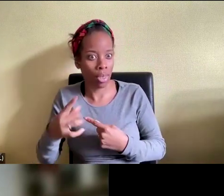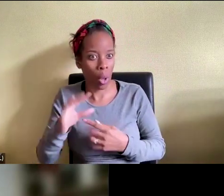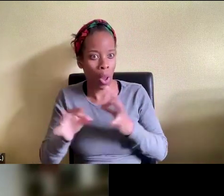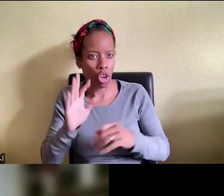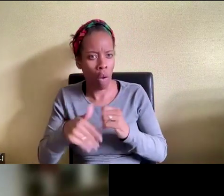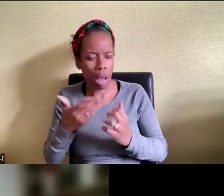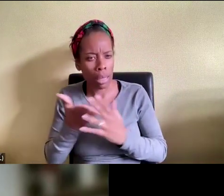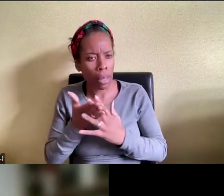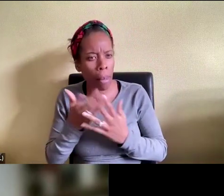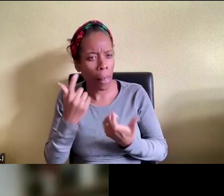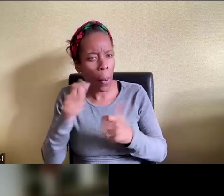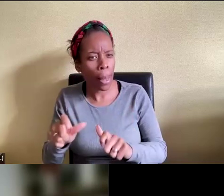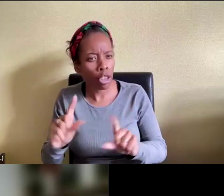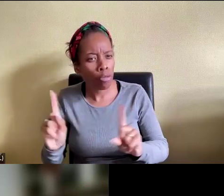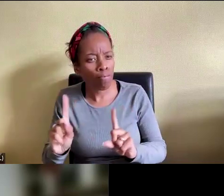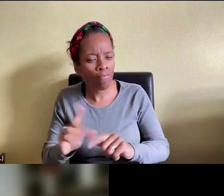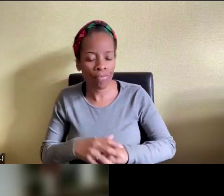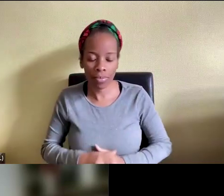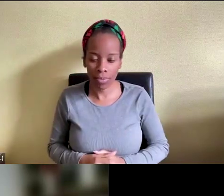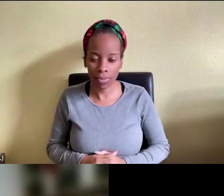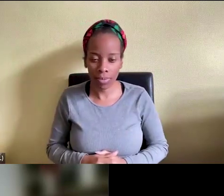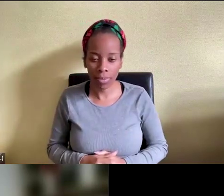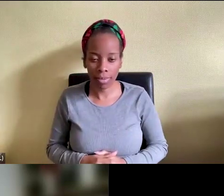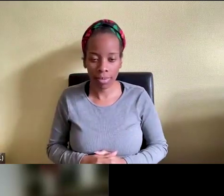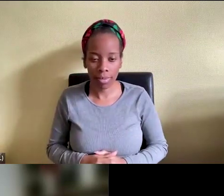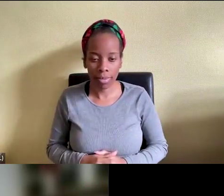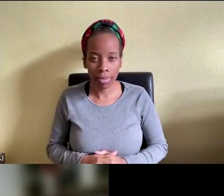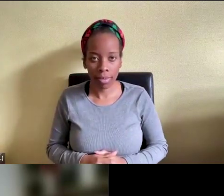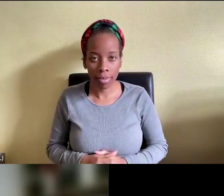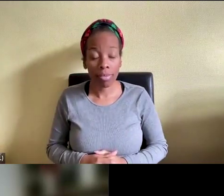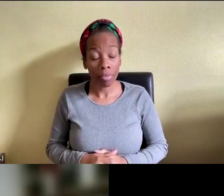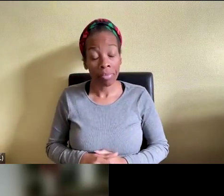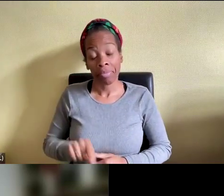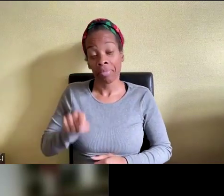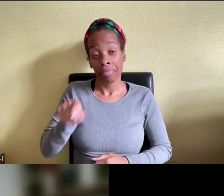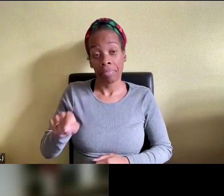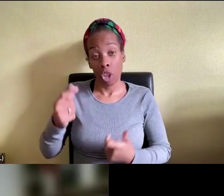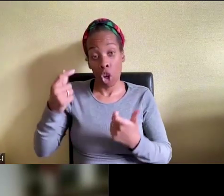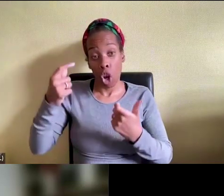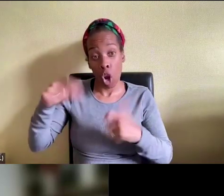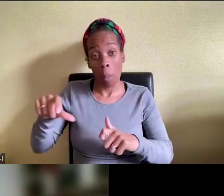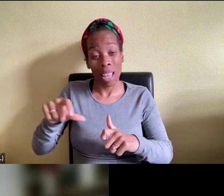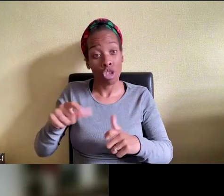So if the accommodation isn't under the control of the university, then it won't be the university's duty to make